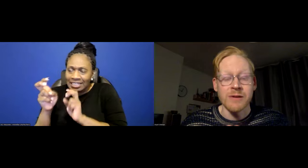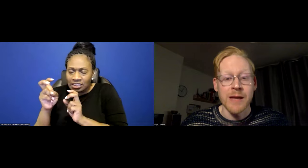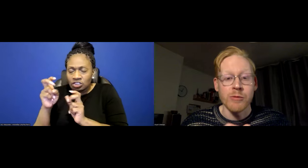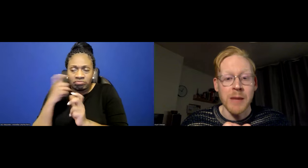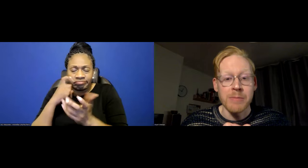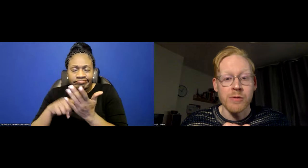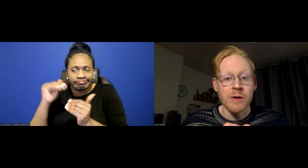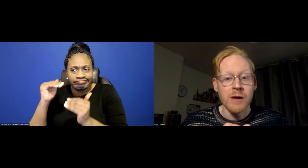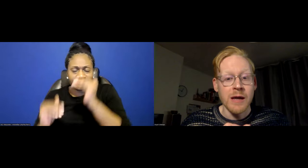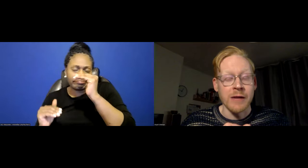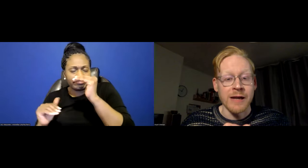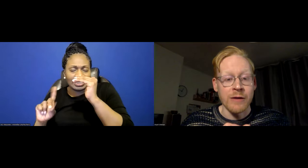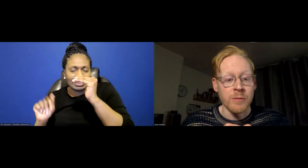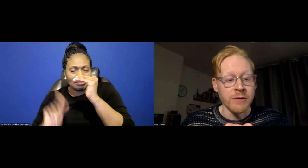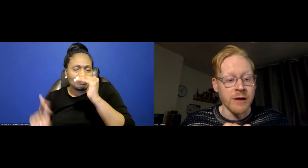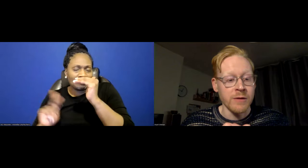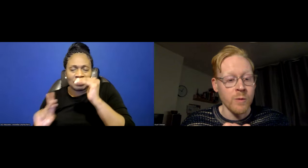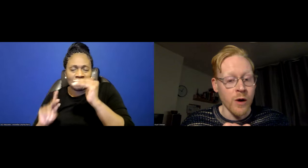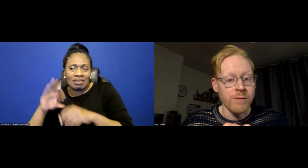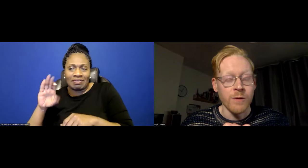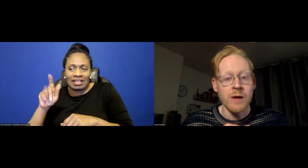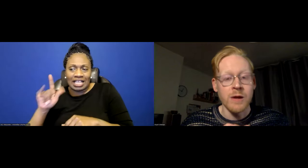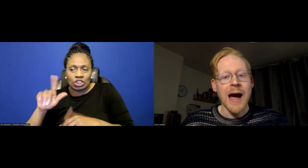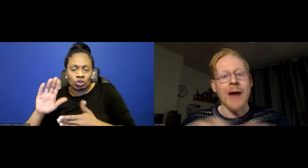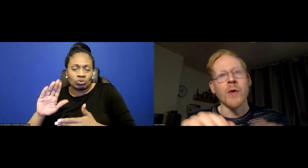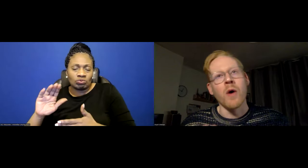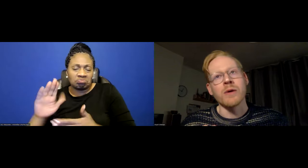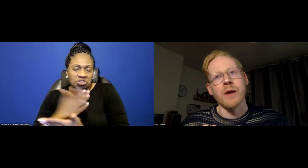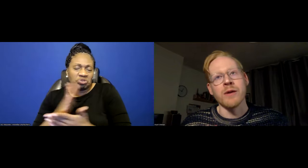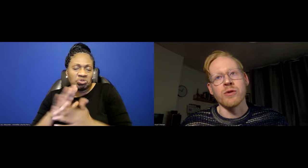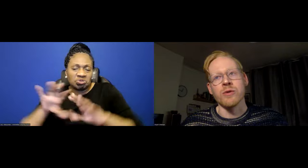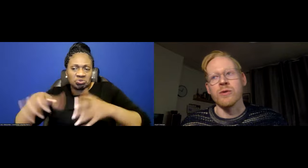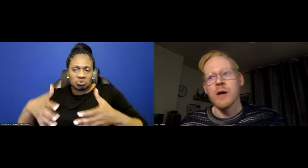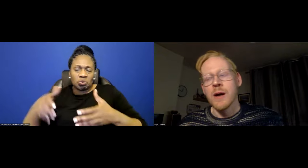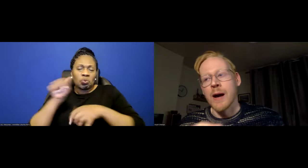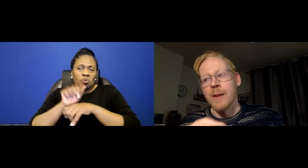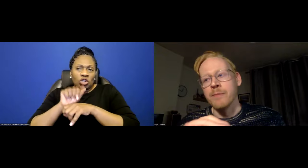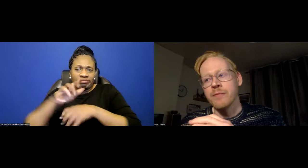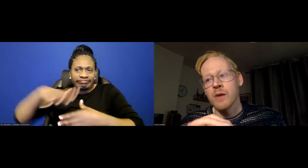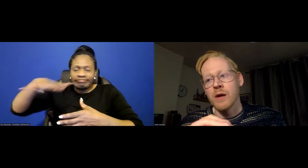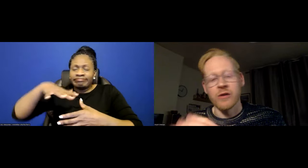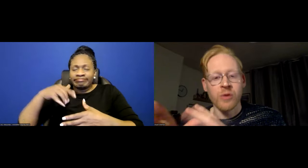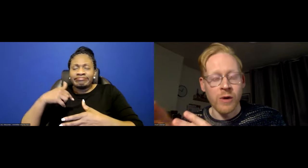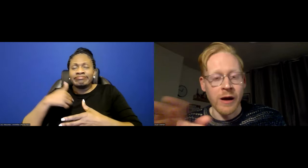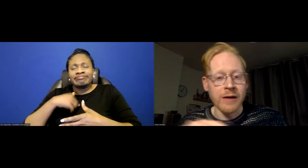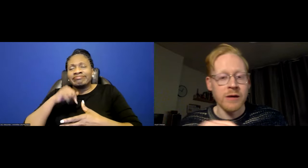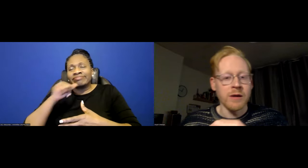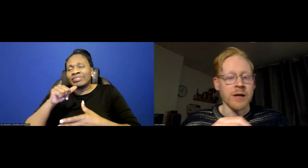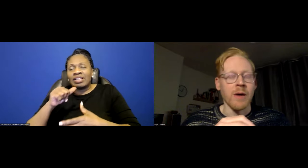of disabled people in the classical music workforce and not going to a shortcut, you know?